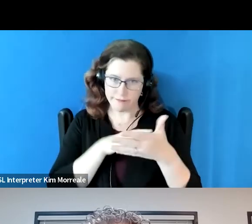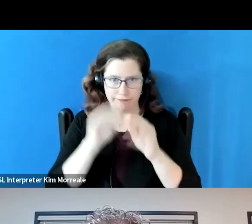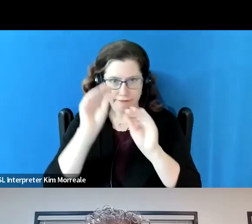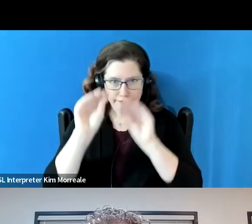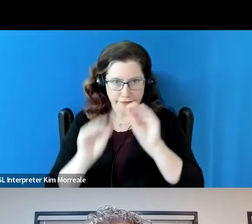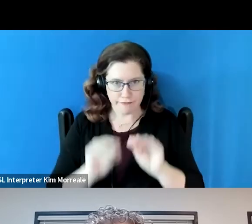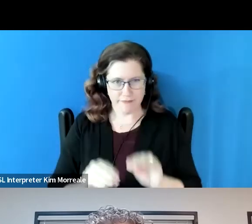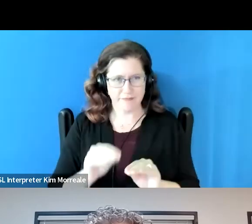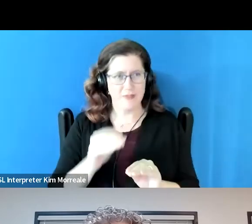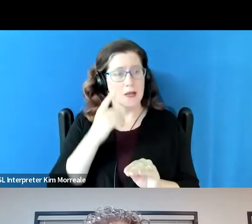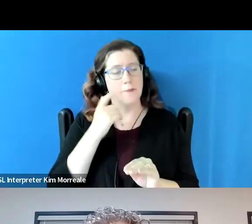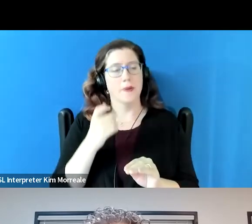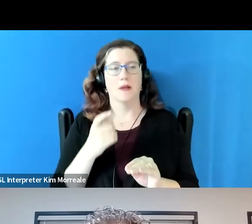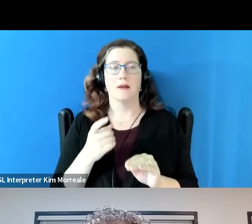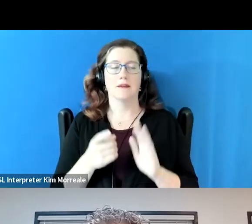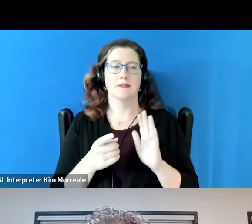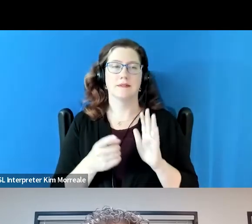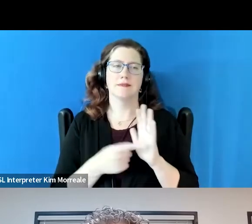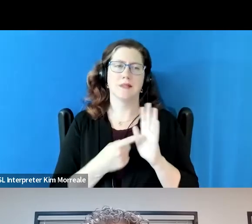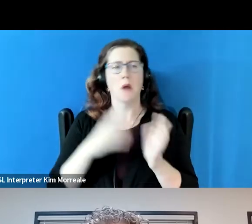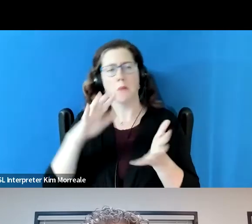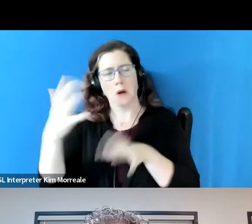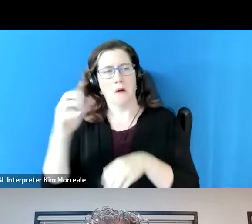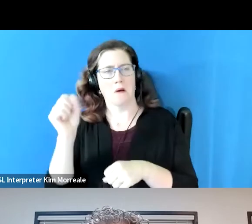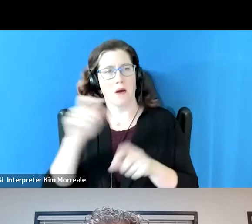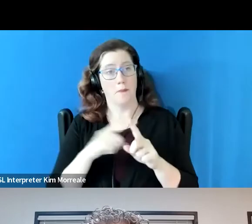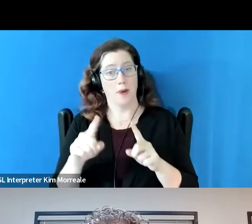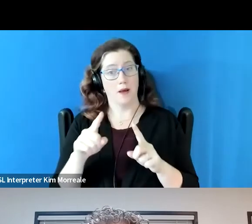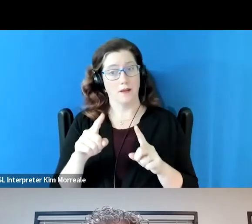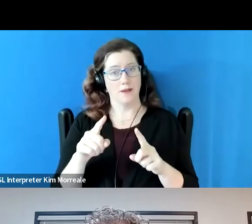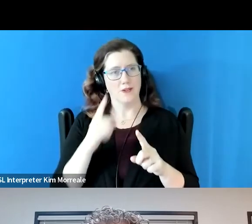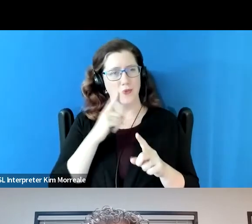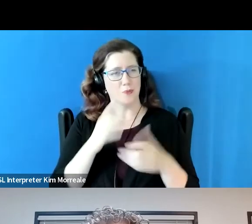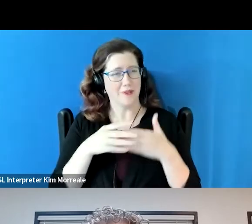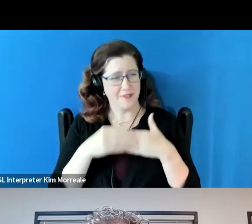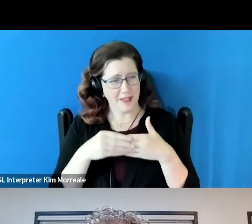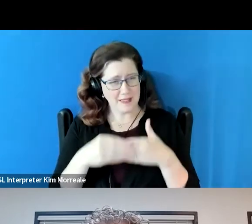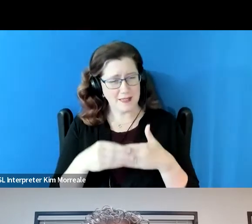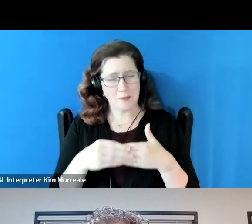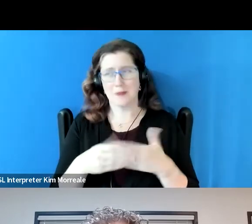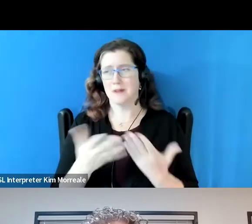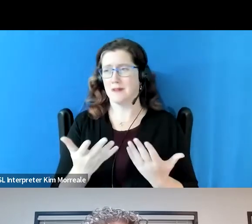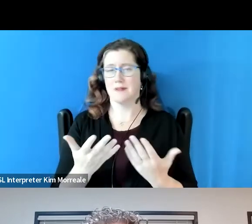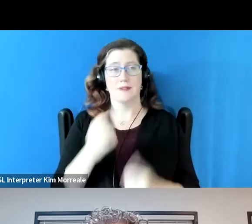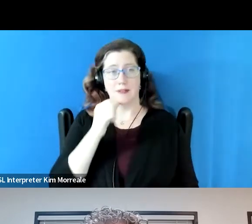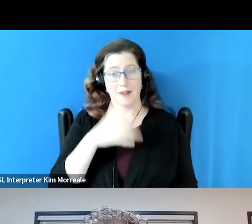it gets broken from time to time, but you know, it's just being able to be flexible, not overwhelm yourself in that way.